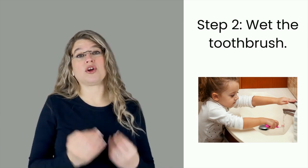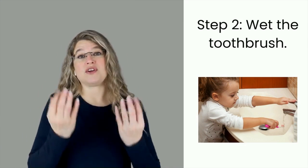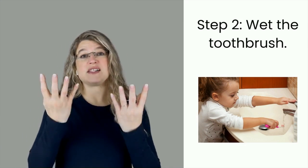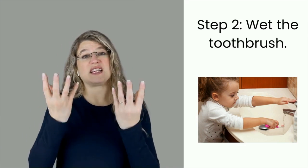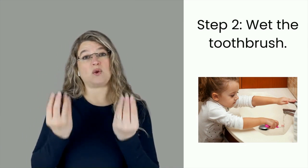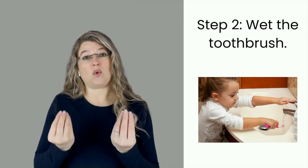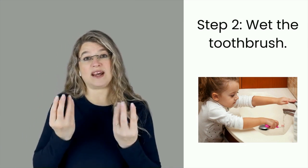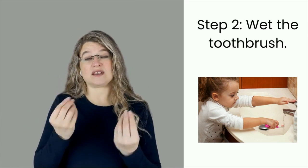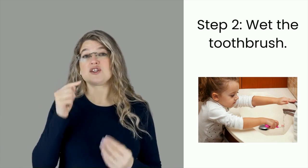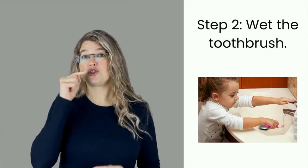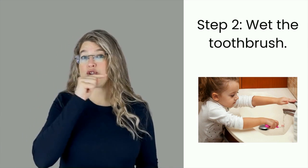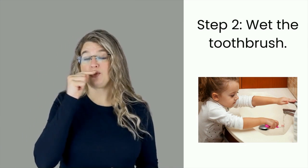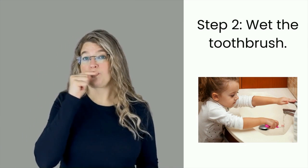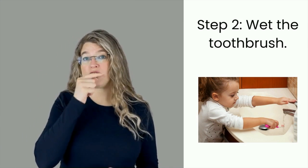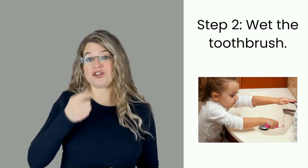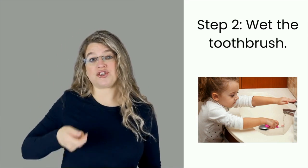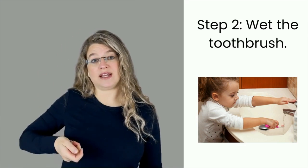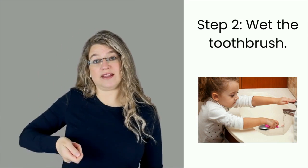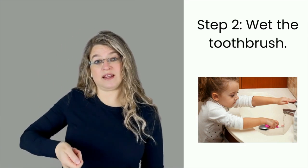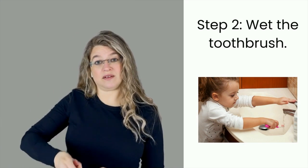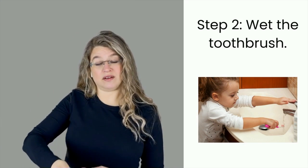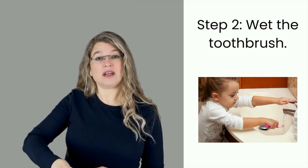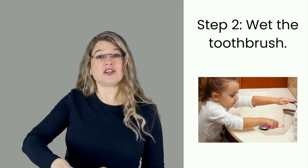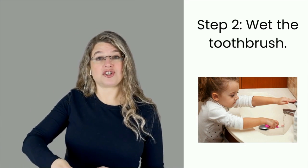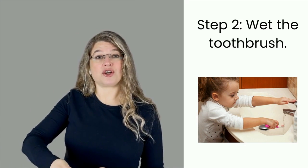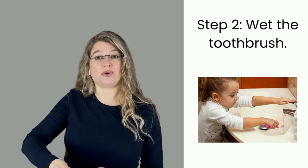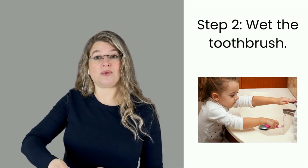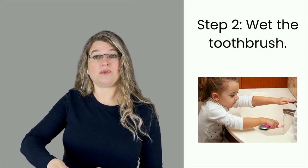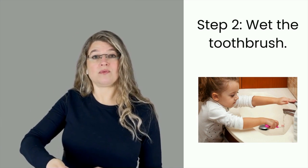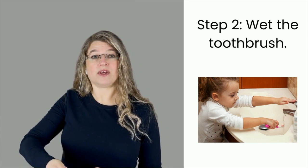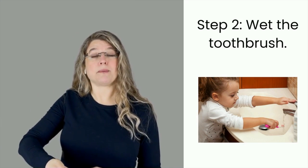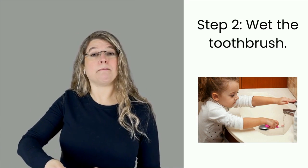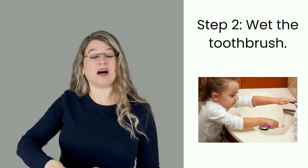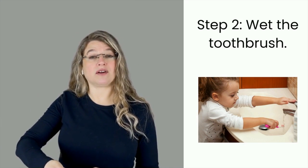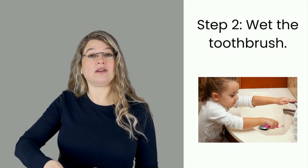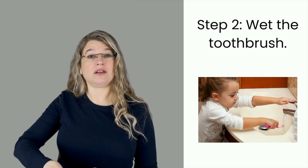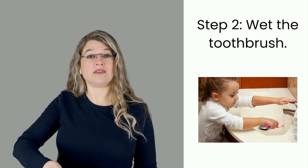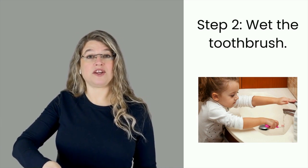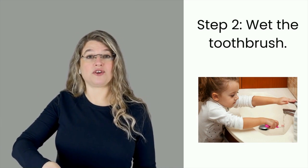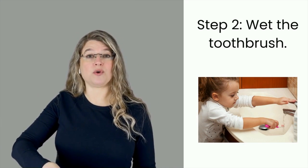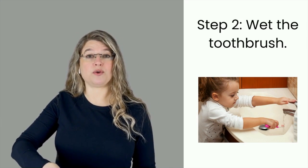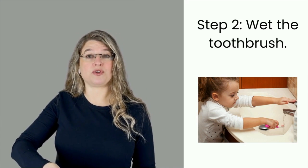you can say wet toothbrush and then show like model that you're going to put the